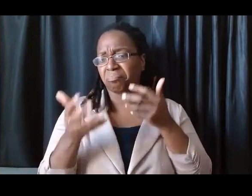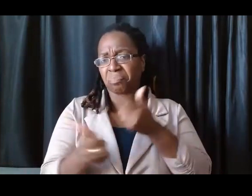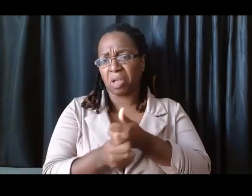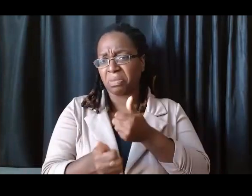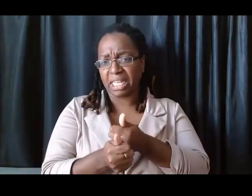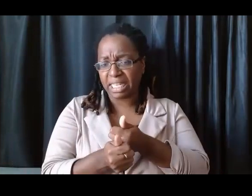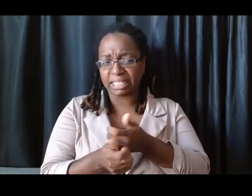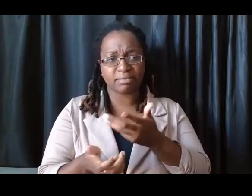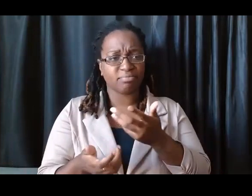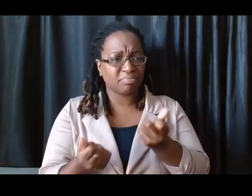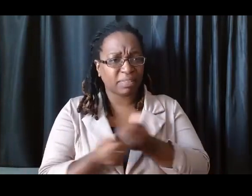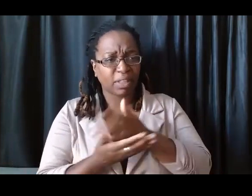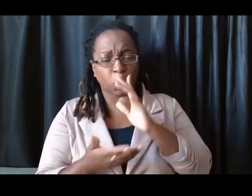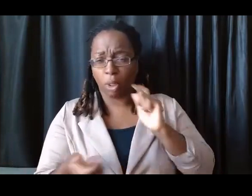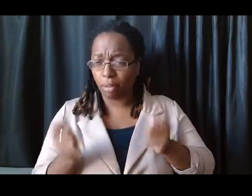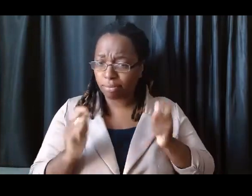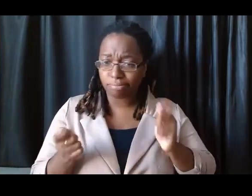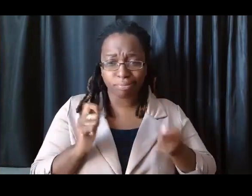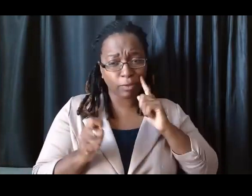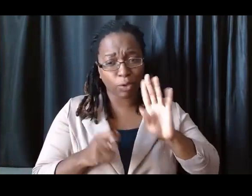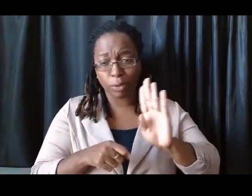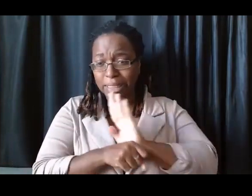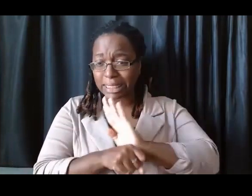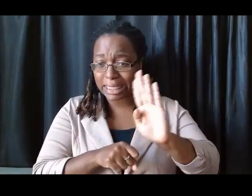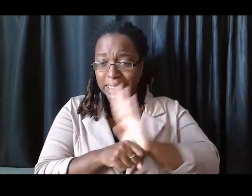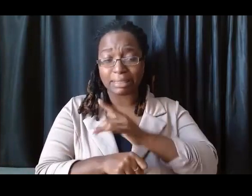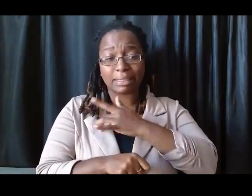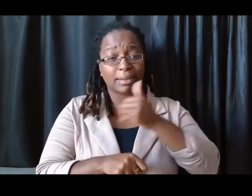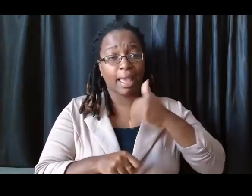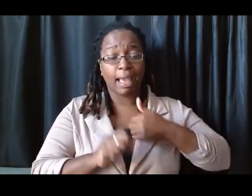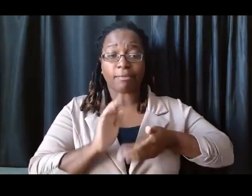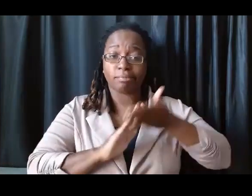evolve and change in your business so have a running list of what the business assets are